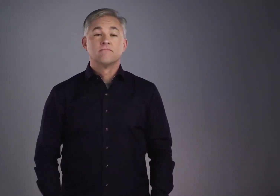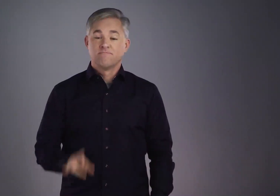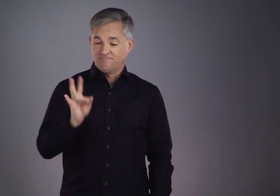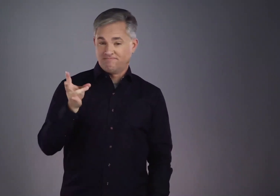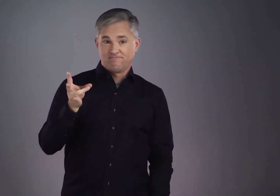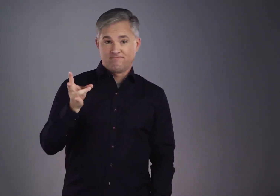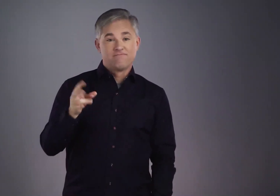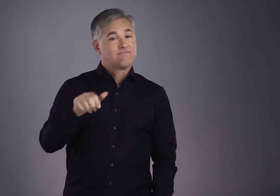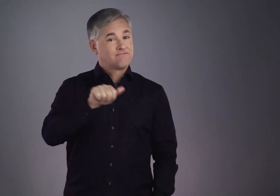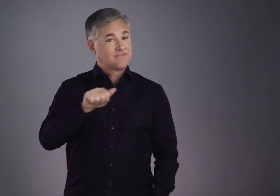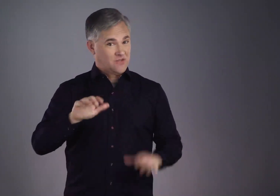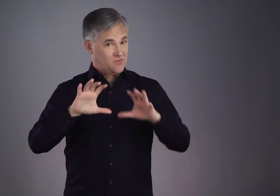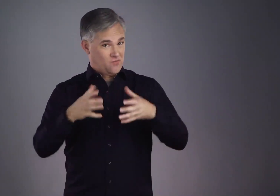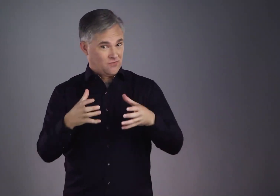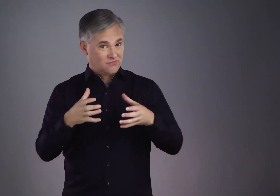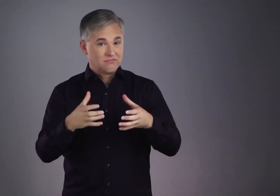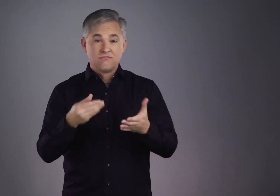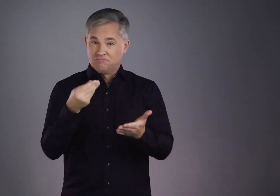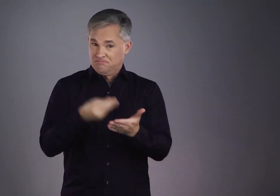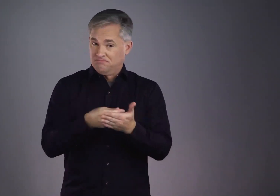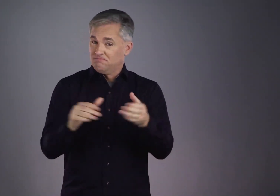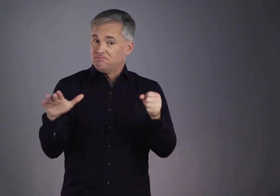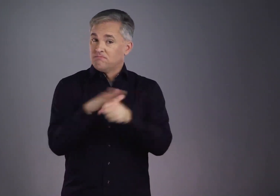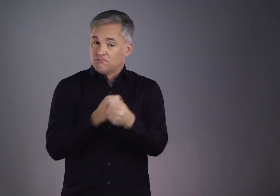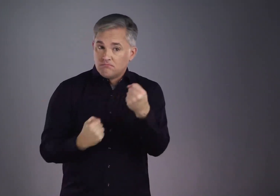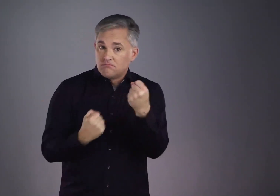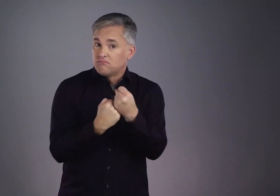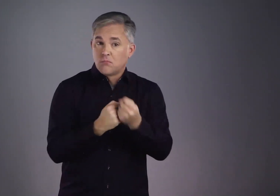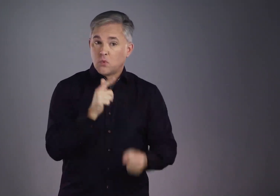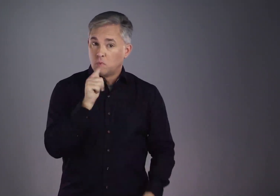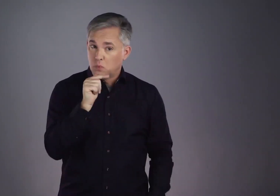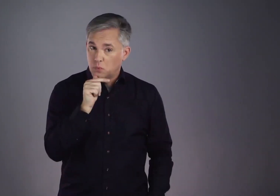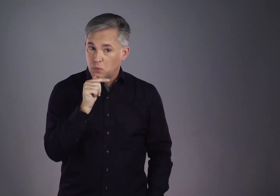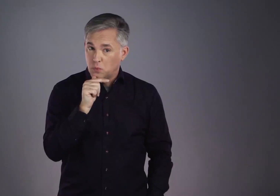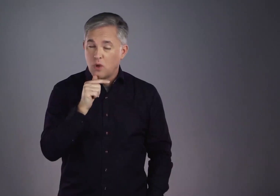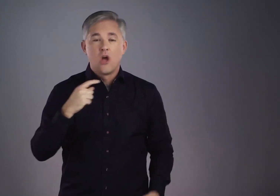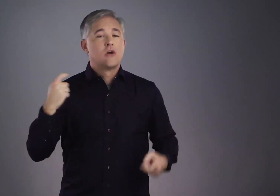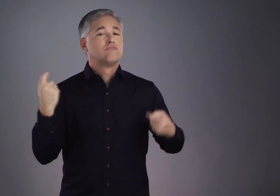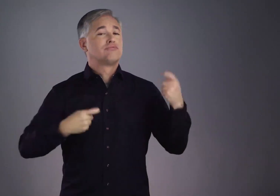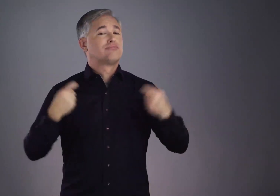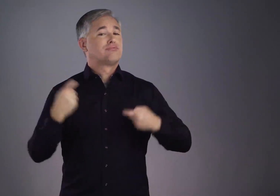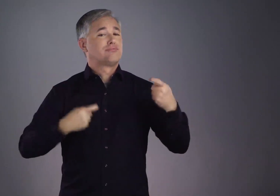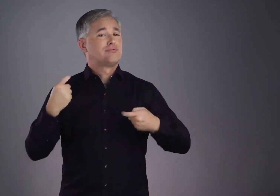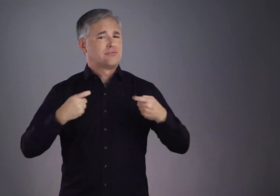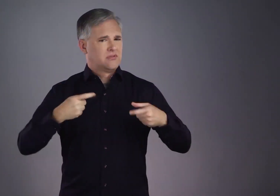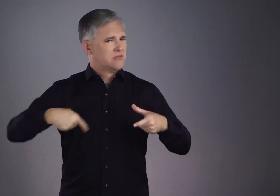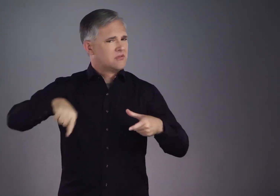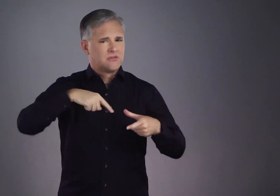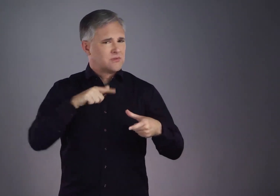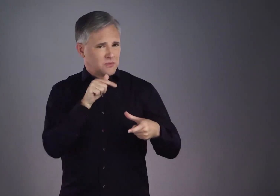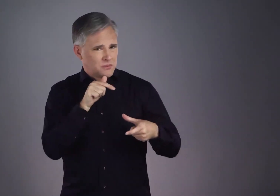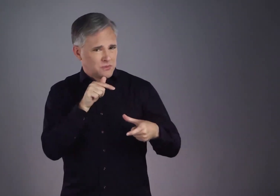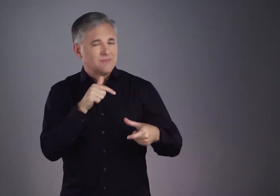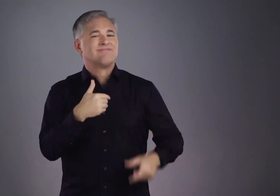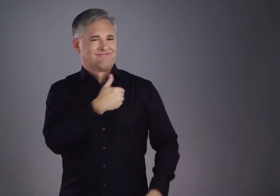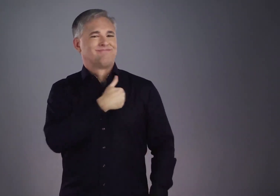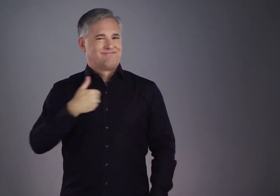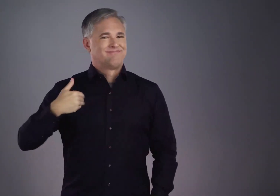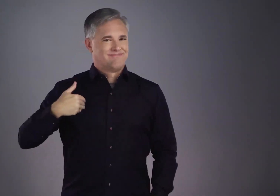7. — The A.A. groups themselves ought to be fully supported by the voluntary contributions of their own members.